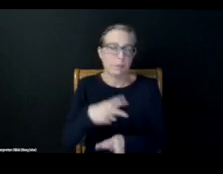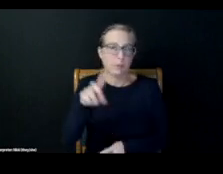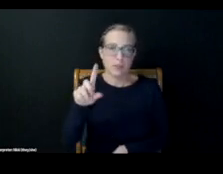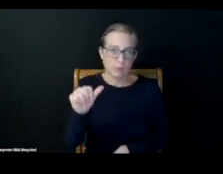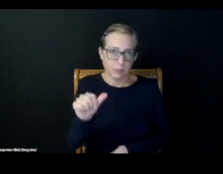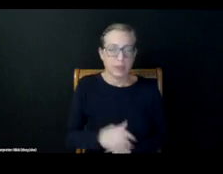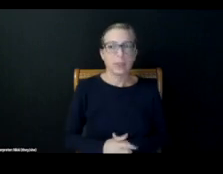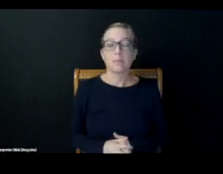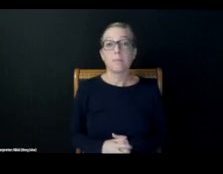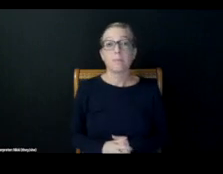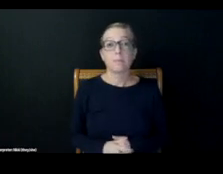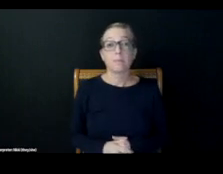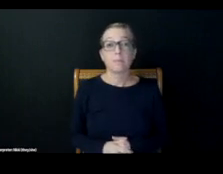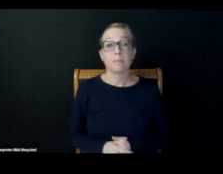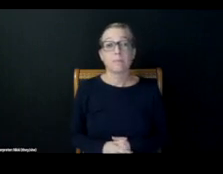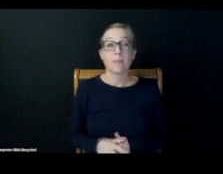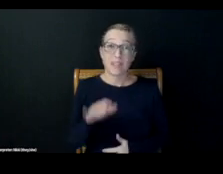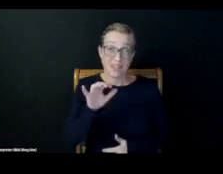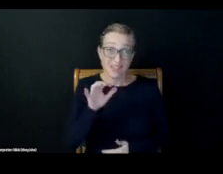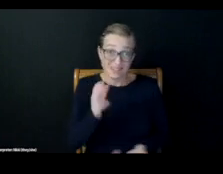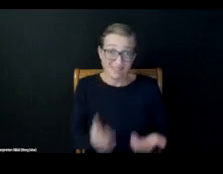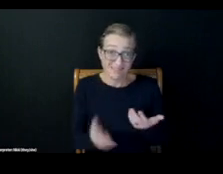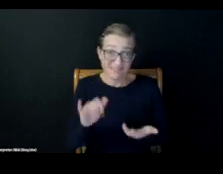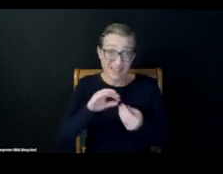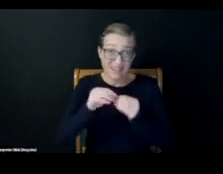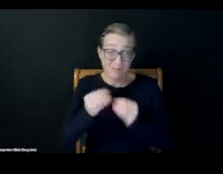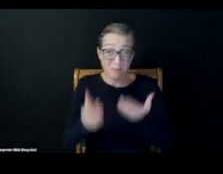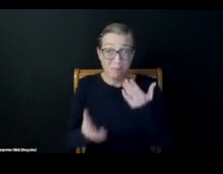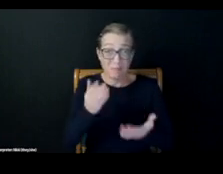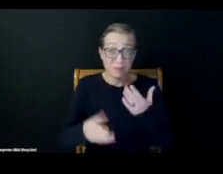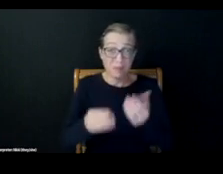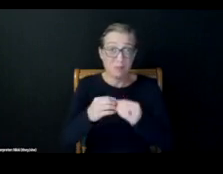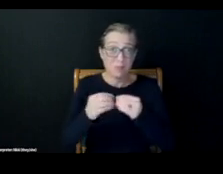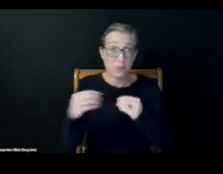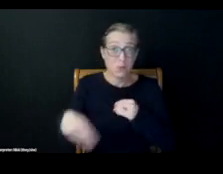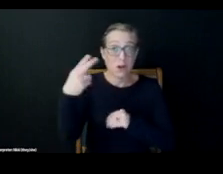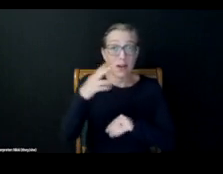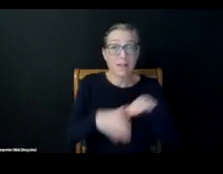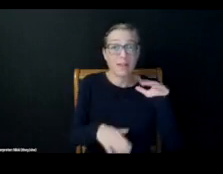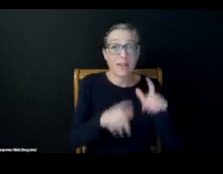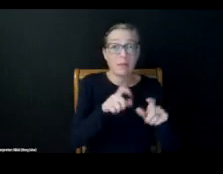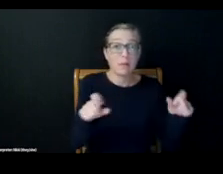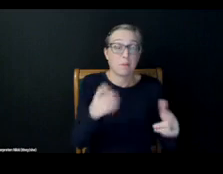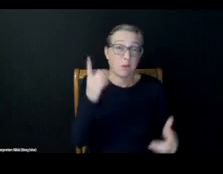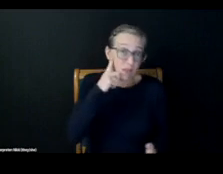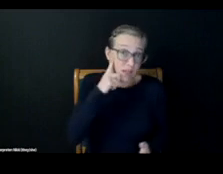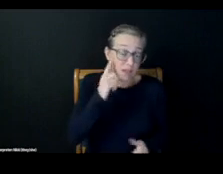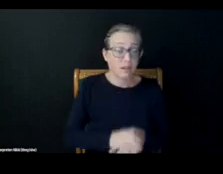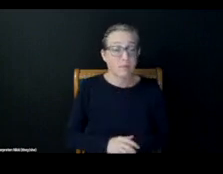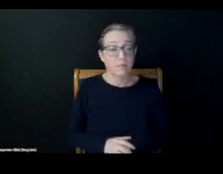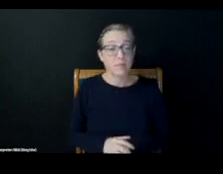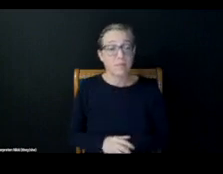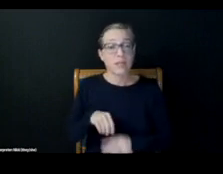people think disability in the US, the definition includes a variety of